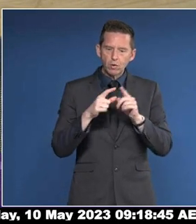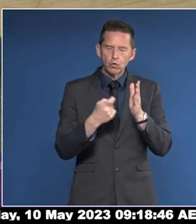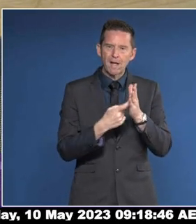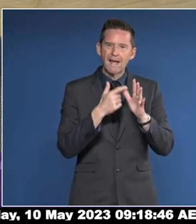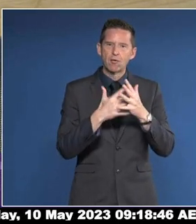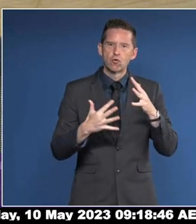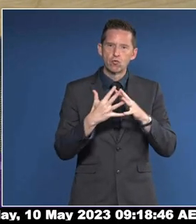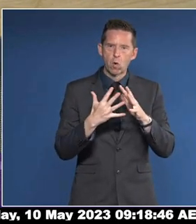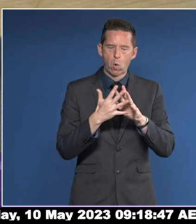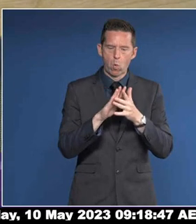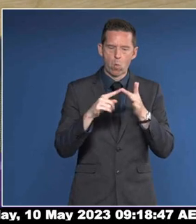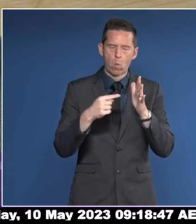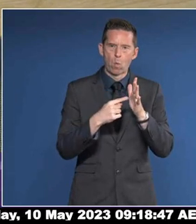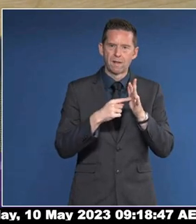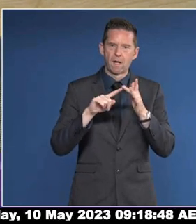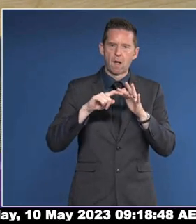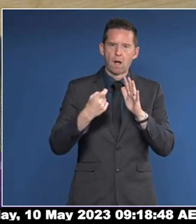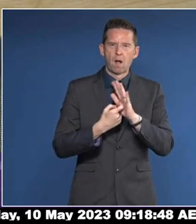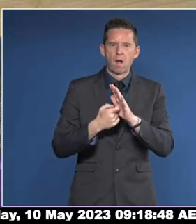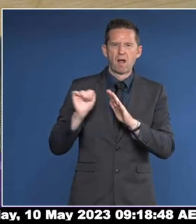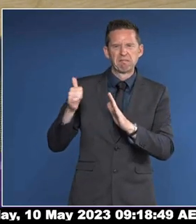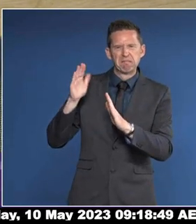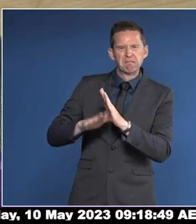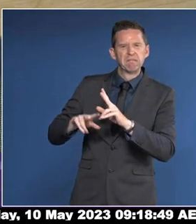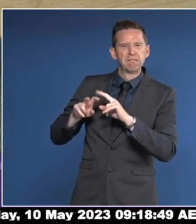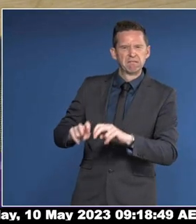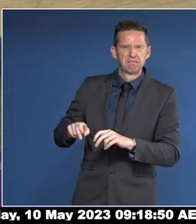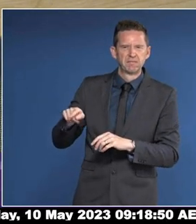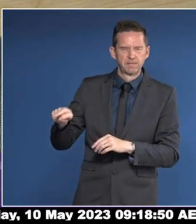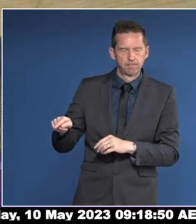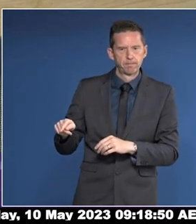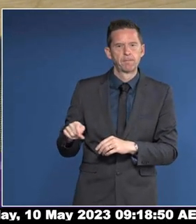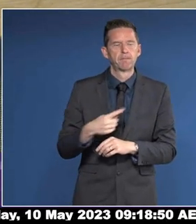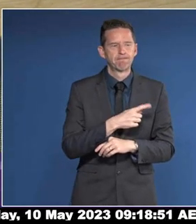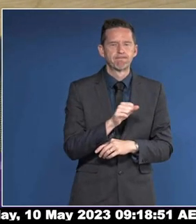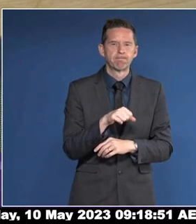Yes. MS EASTMAN: And I think you've now got a copy of the two articles